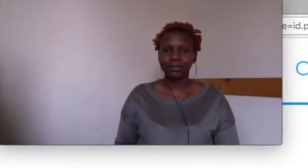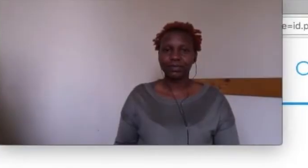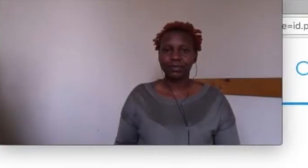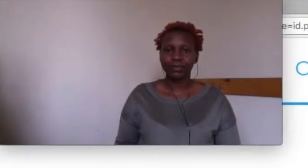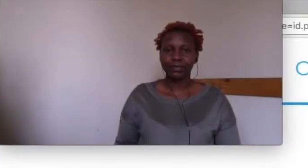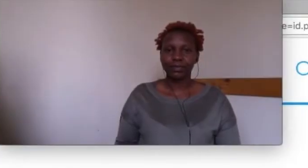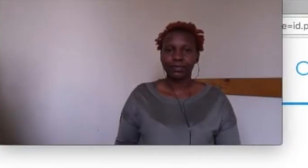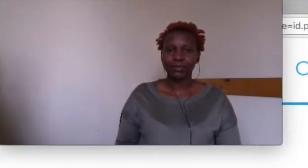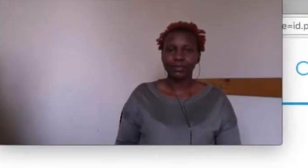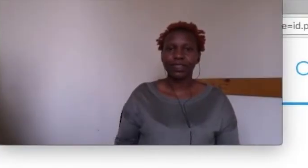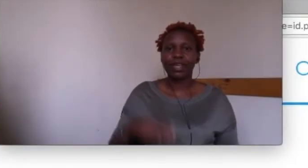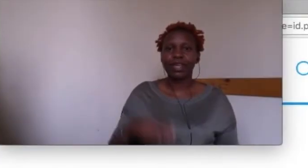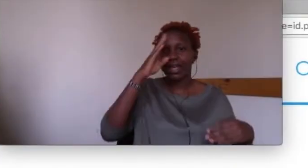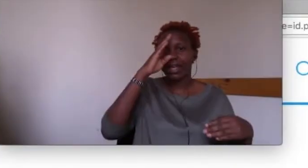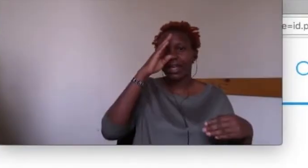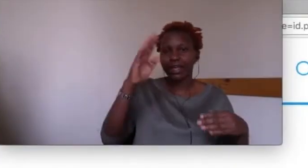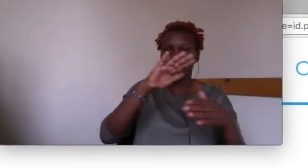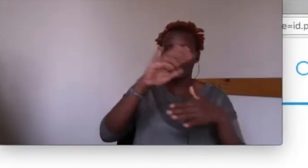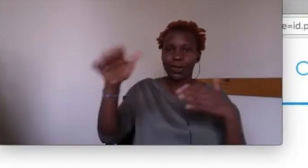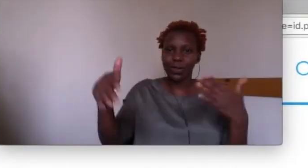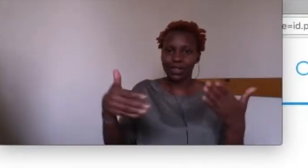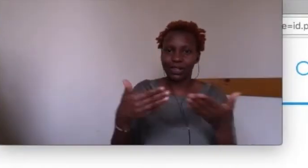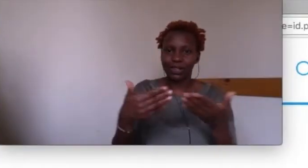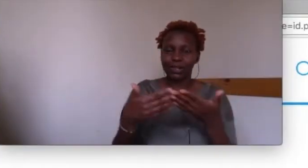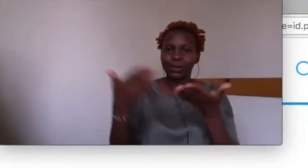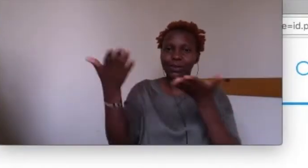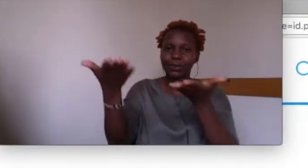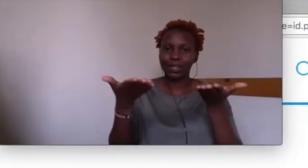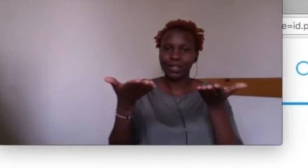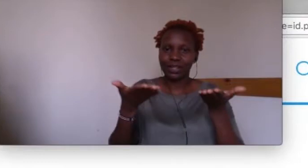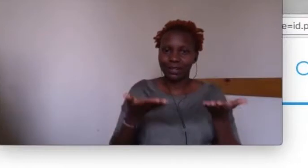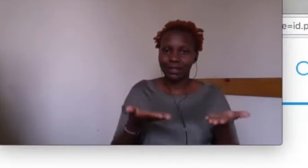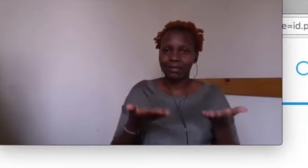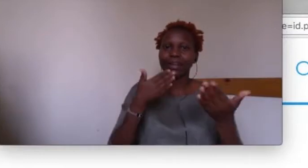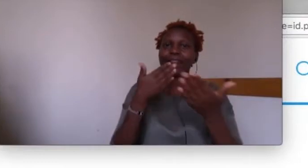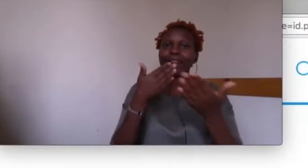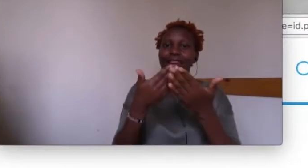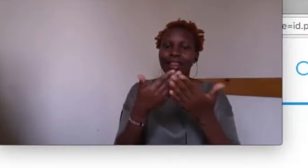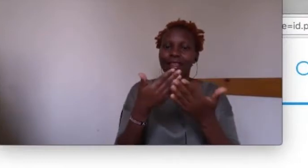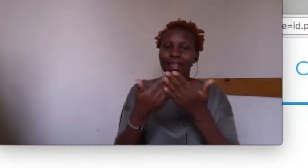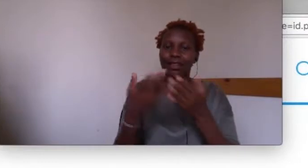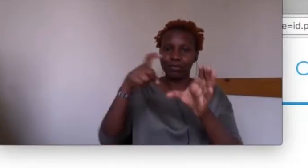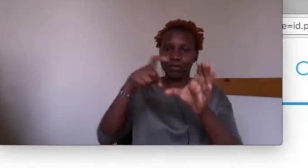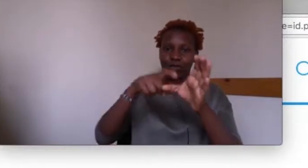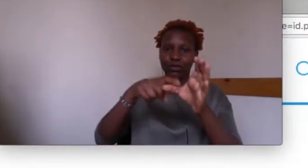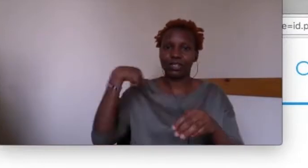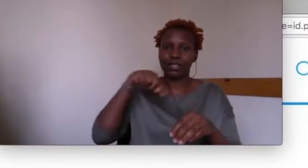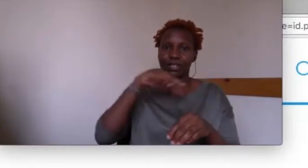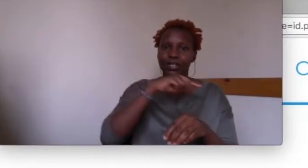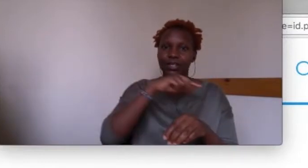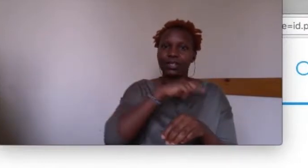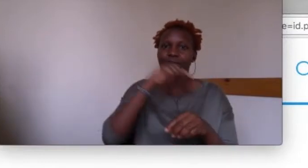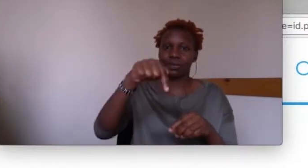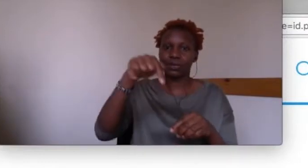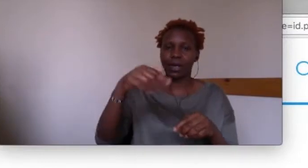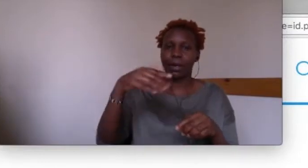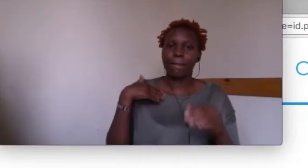Hello everyone Welcome and thanks for joining us today. My name is Simone.